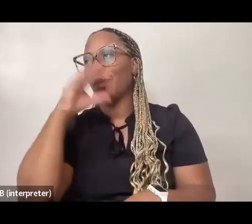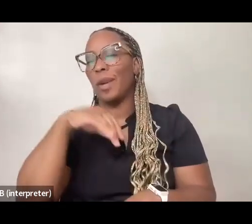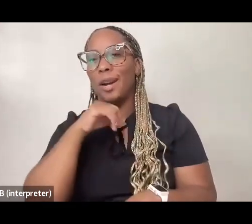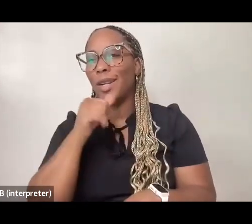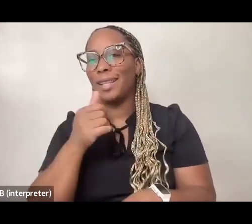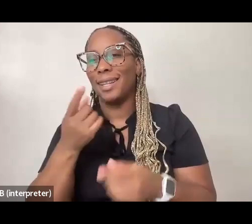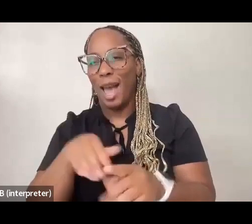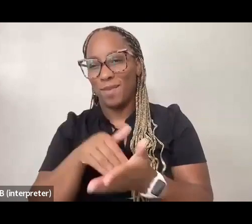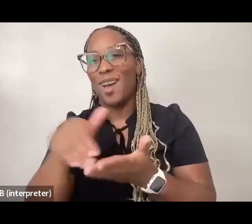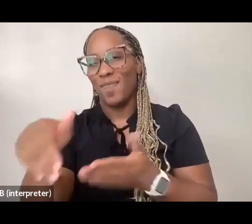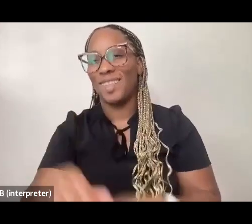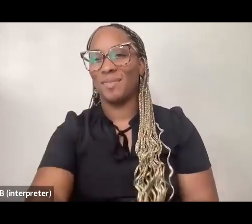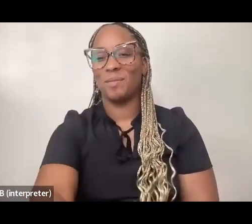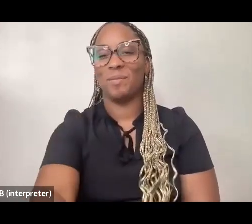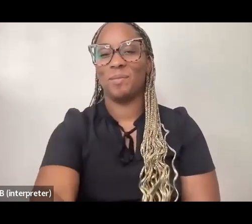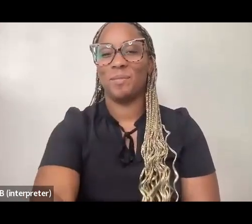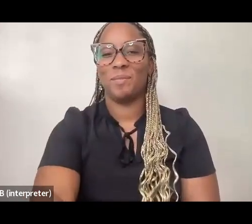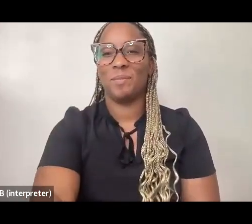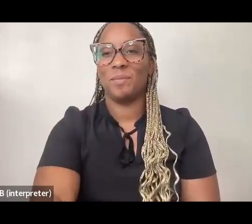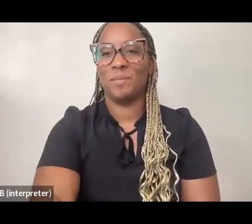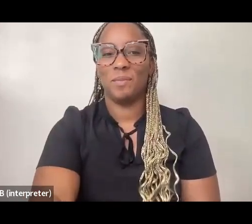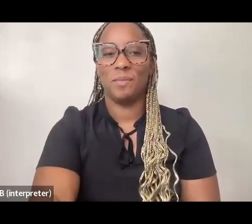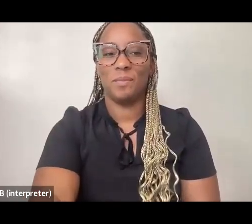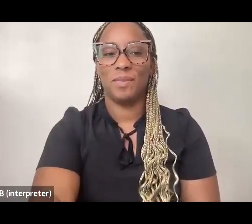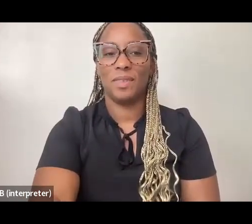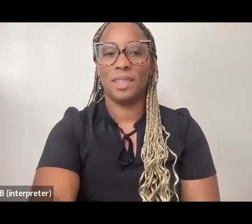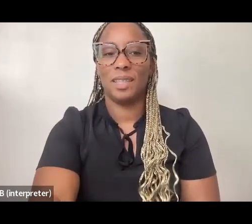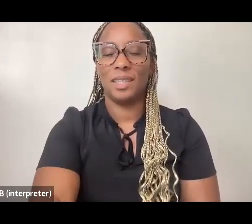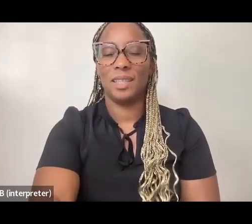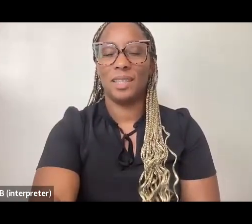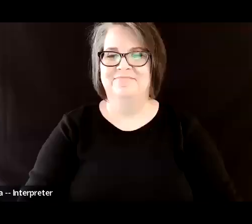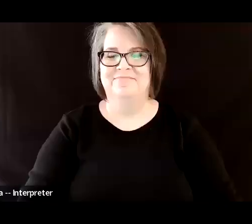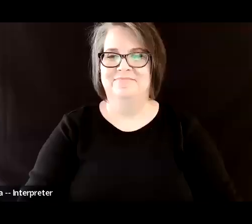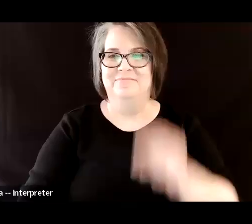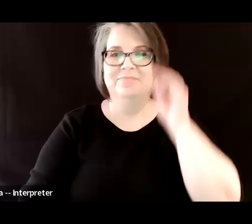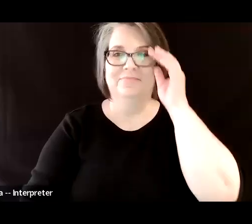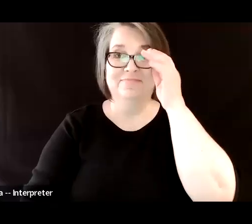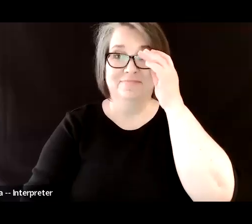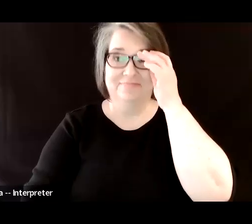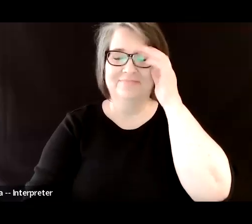So you are on the hook yourself for that. That's where a third-party vendor may come into play to